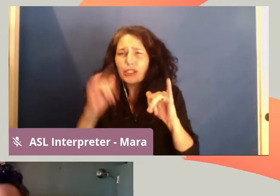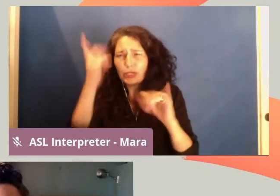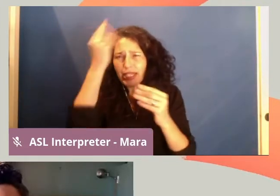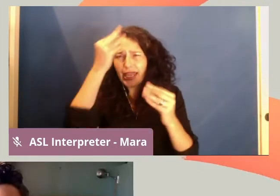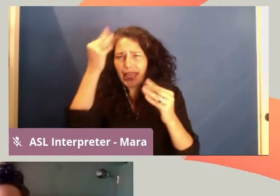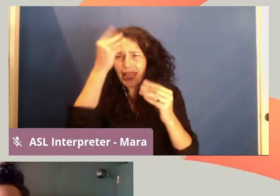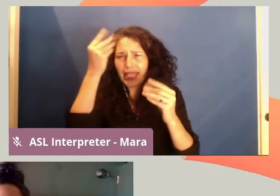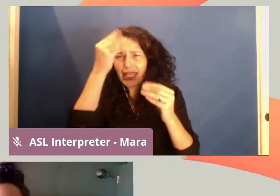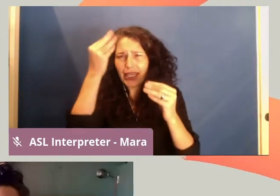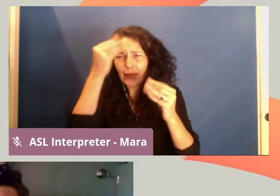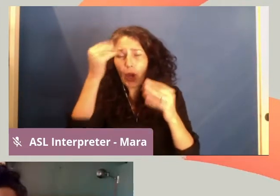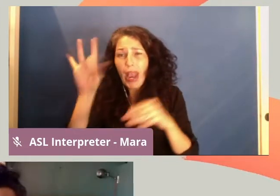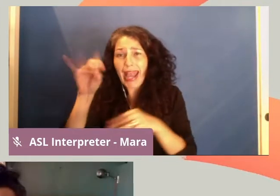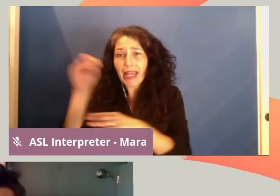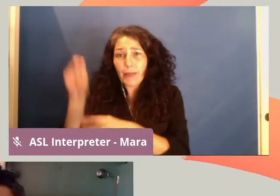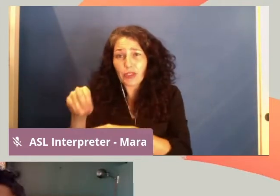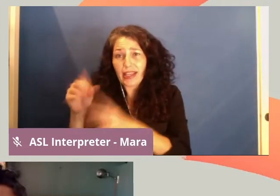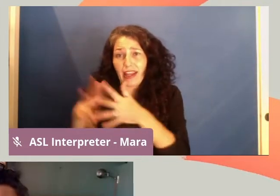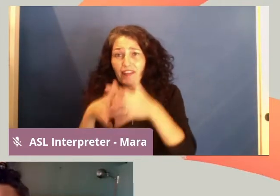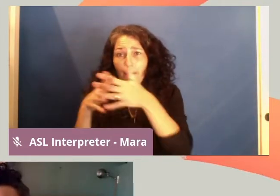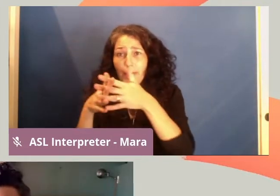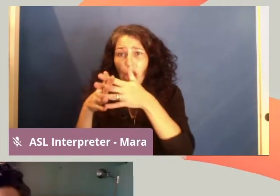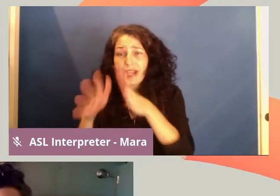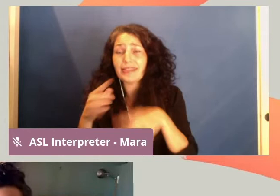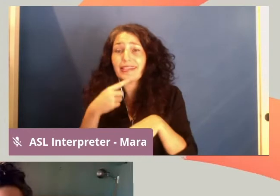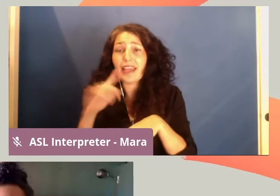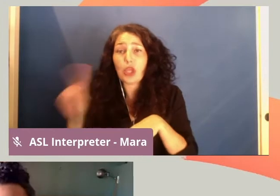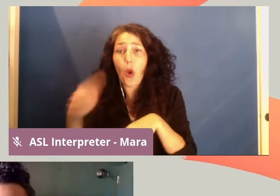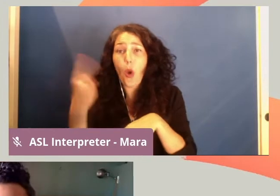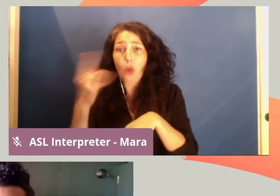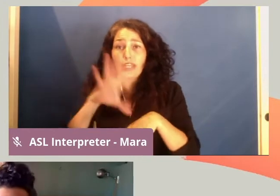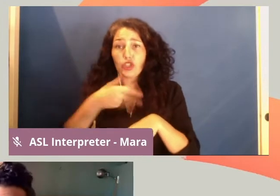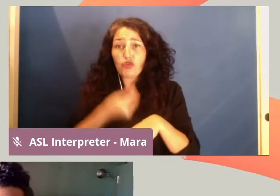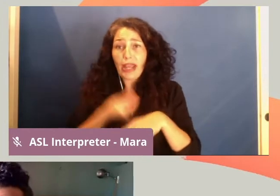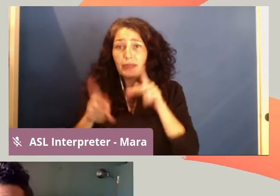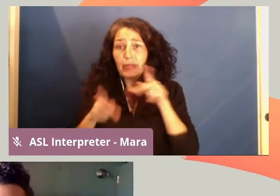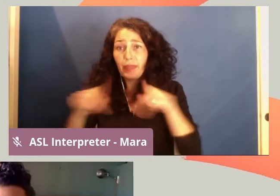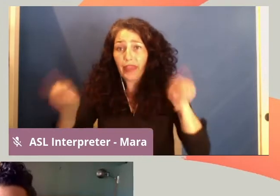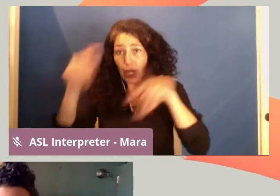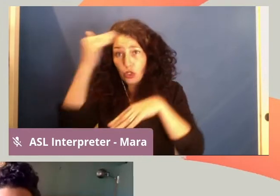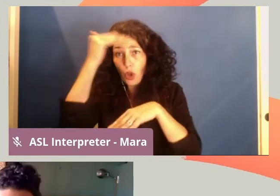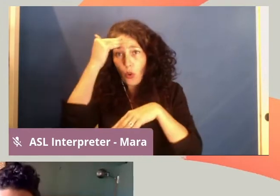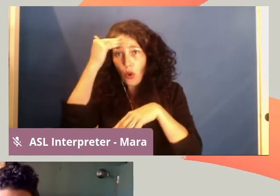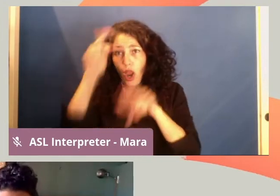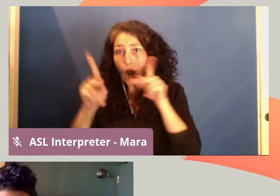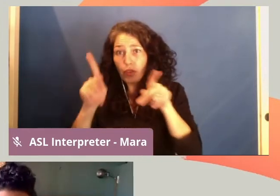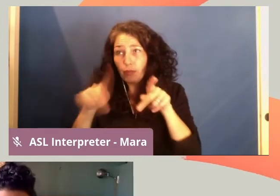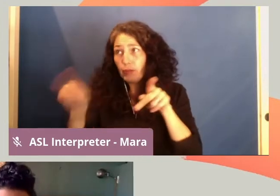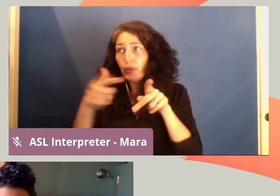that 80% of Americans say the only trans people they know are the ones they see in film and TV.